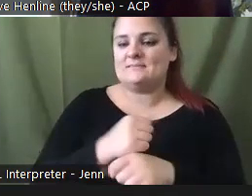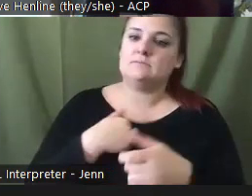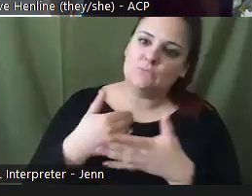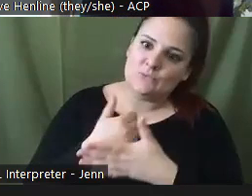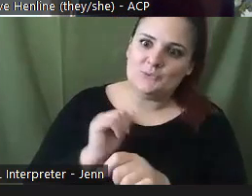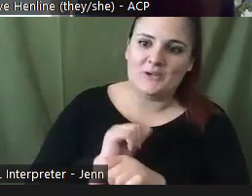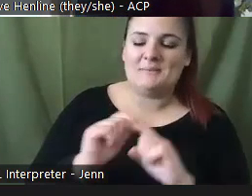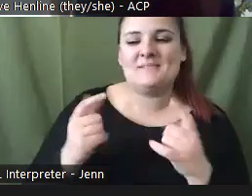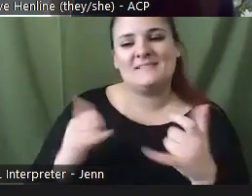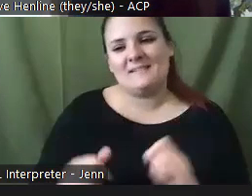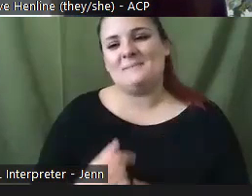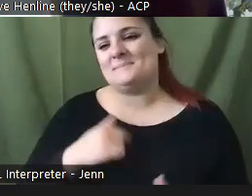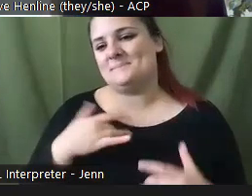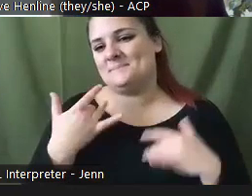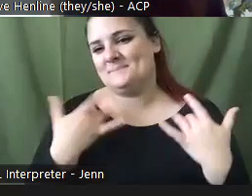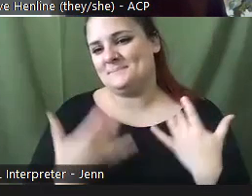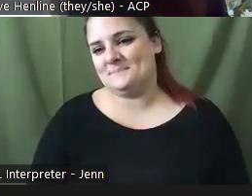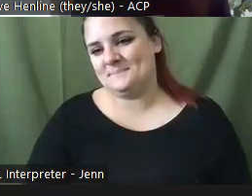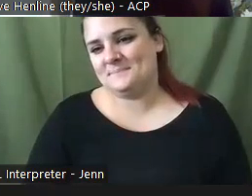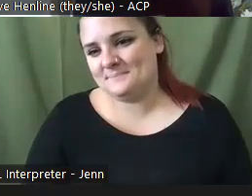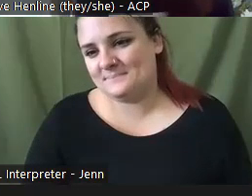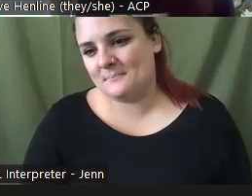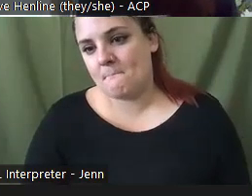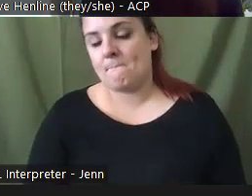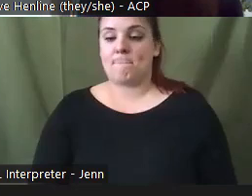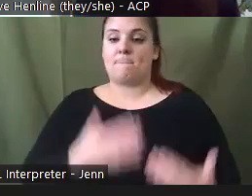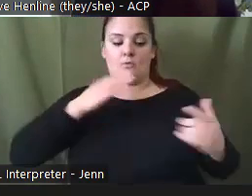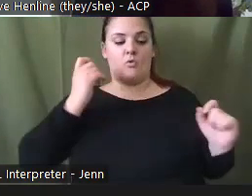But, yeah, I'm just really excited to be here. And thank you all for for joining and for your